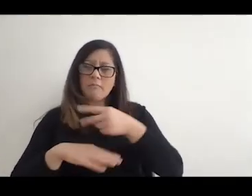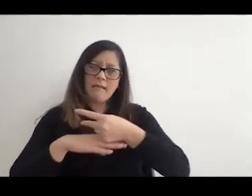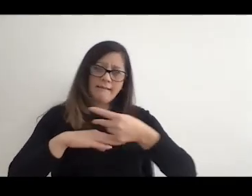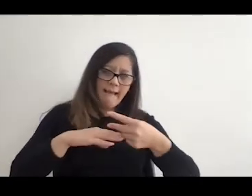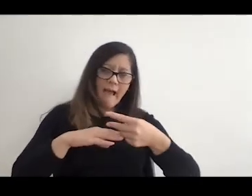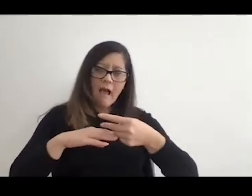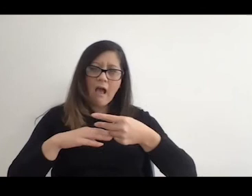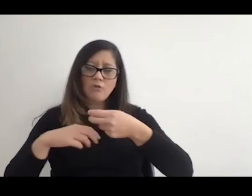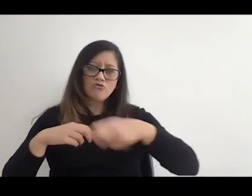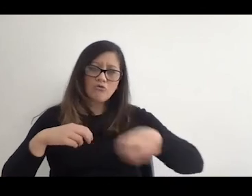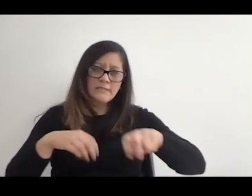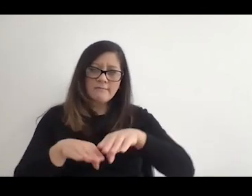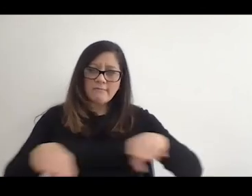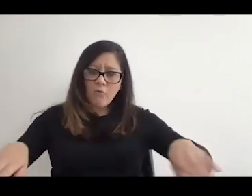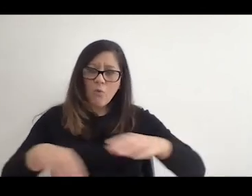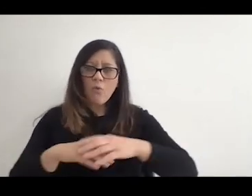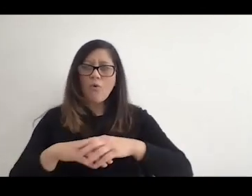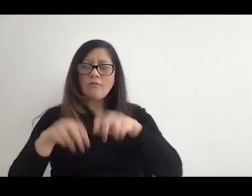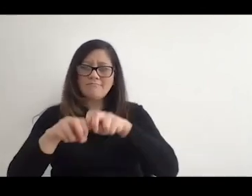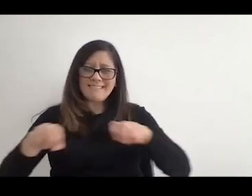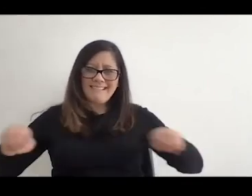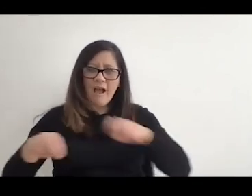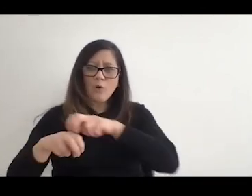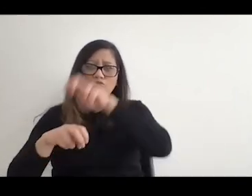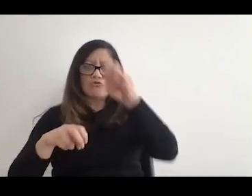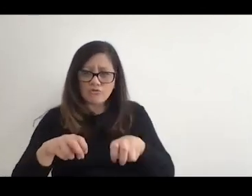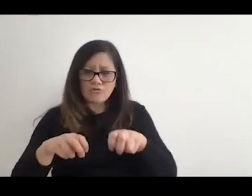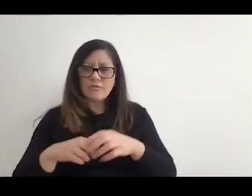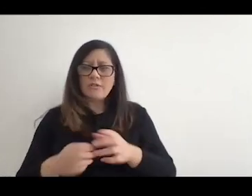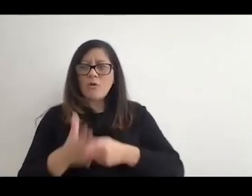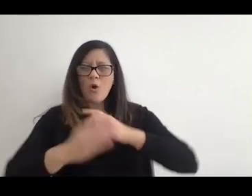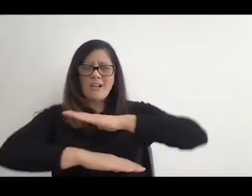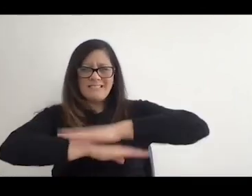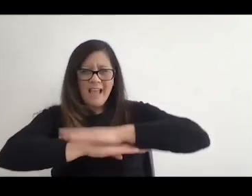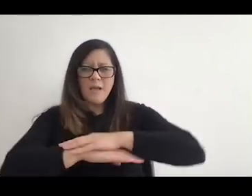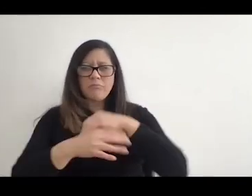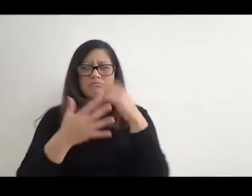Do they need to be laid down on a couch? Do they need a sturdier you know table?